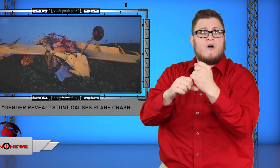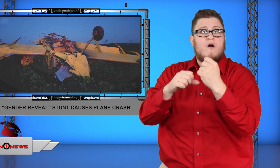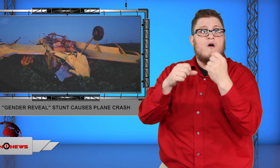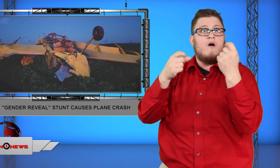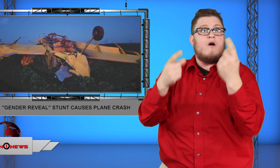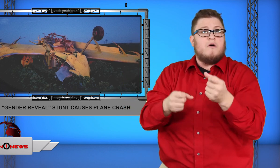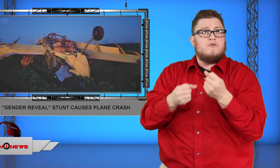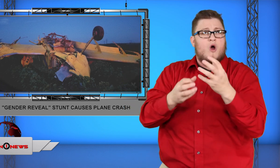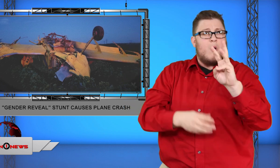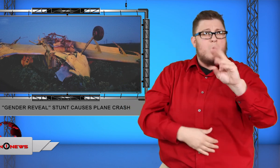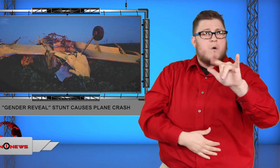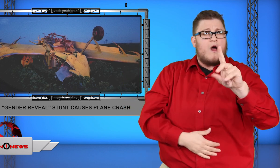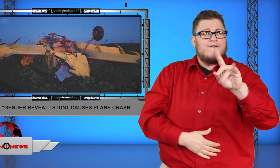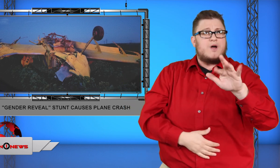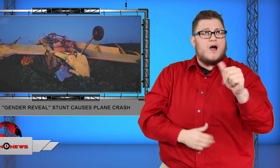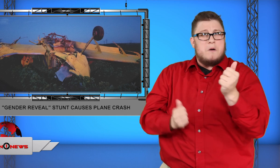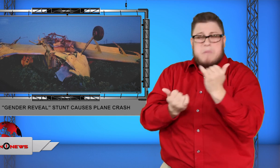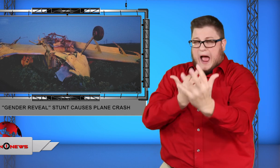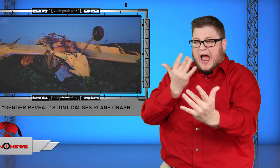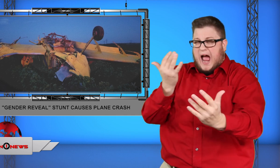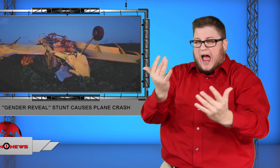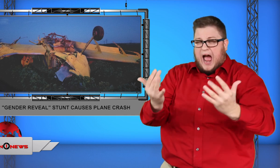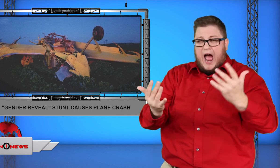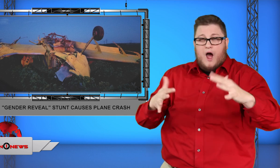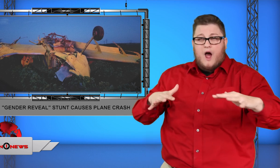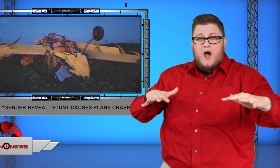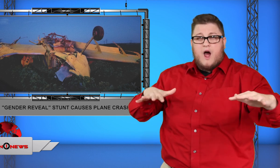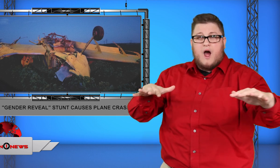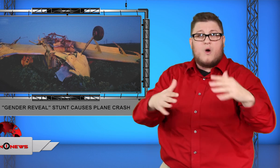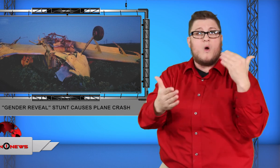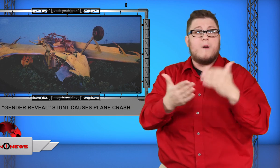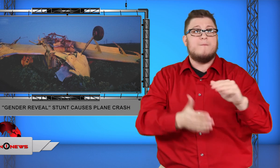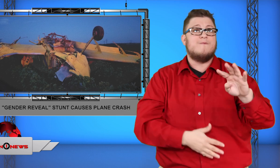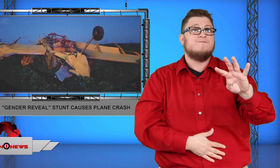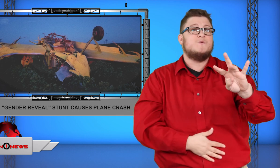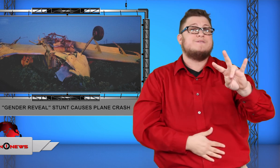after an exploding target that was part of a gender reveal stunt sparked a wild fire